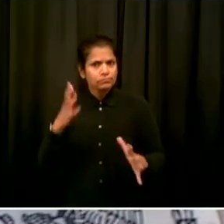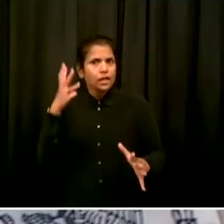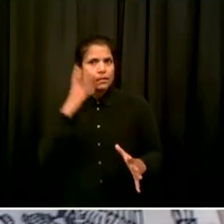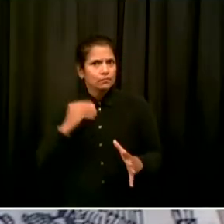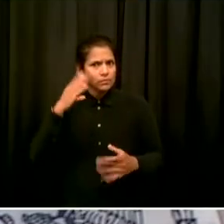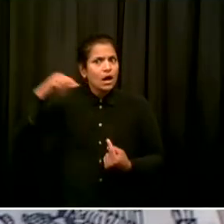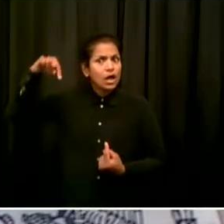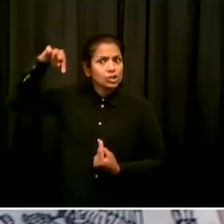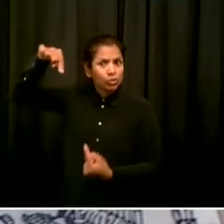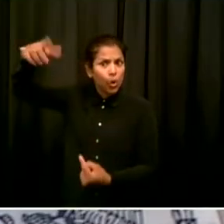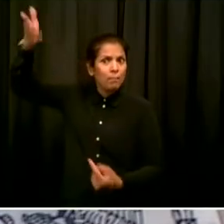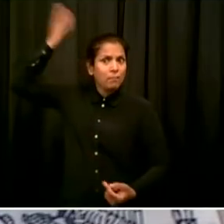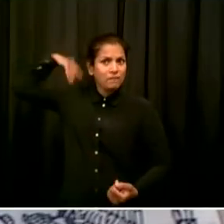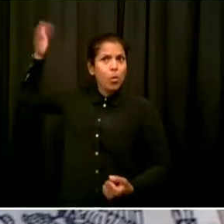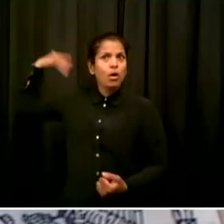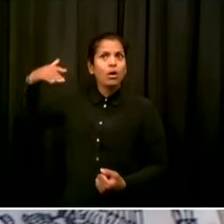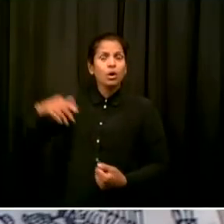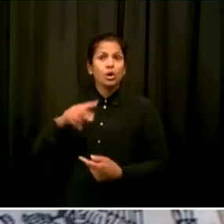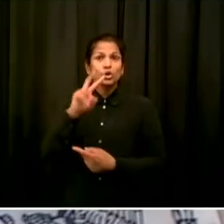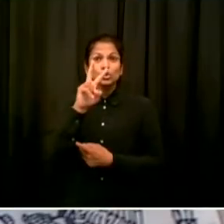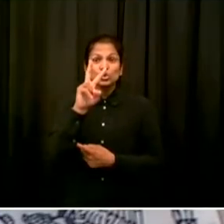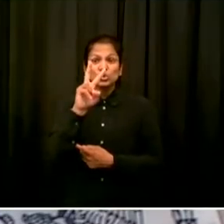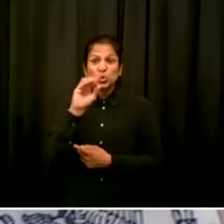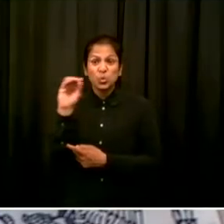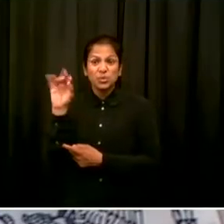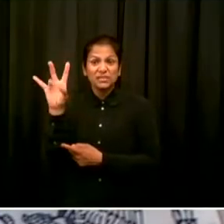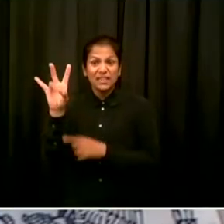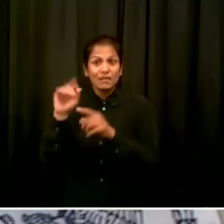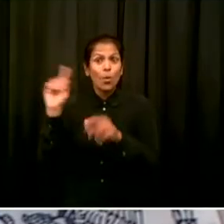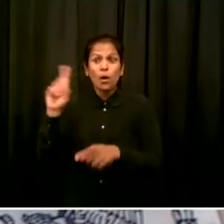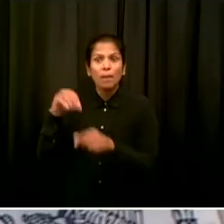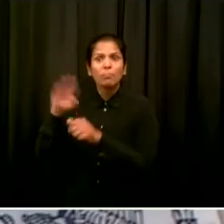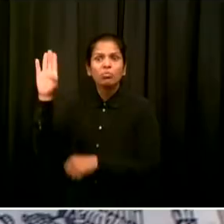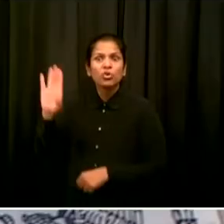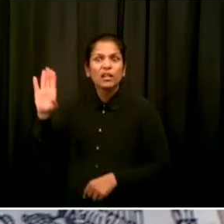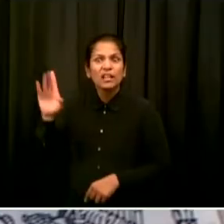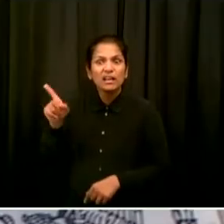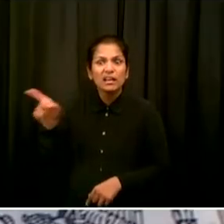I EXPERIENCED IS IT IN MY NEIGHBORHO ODIN